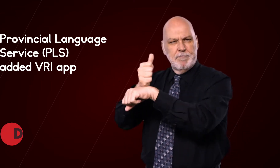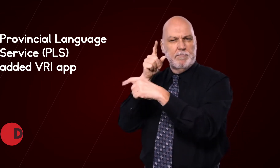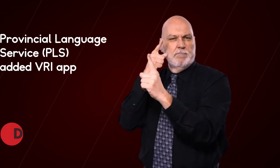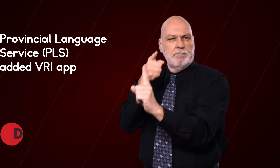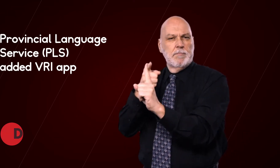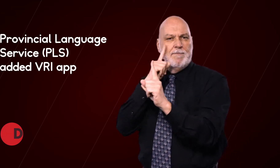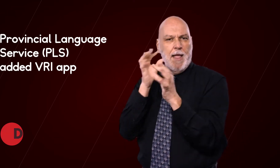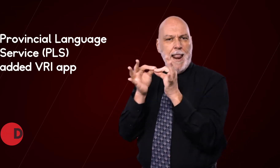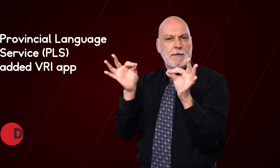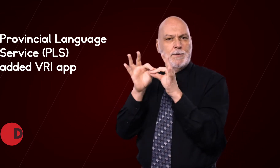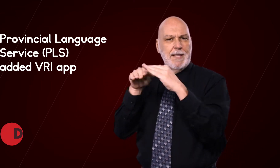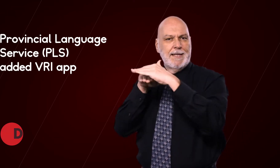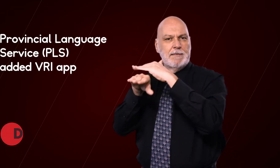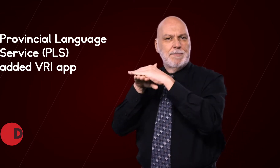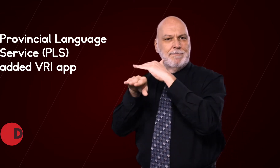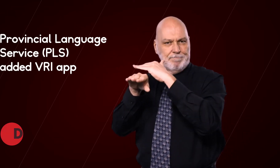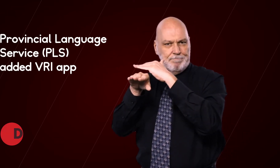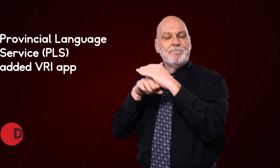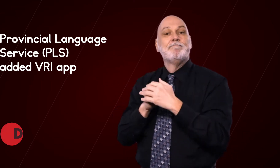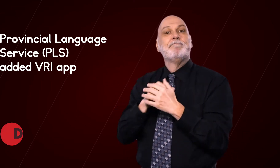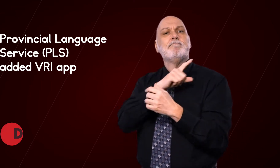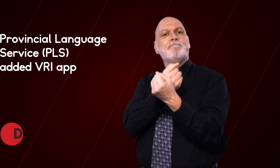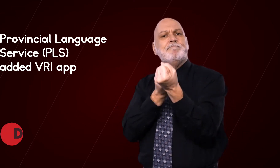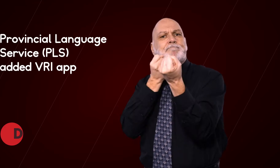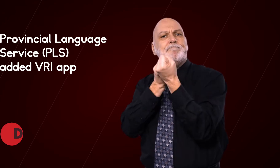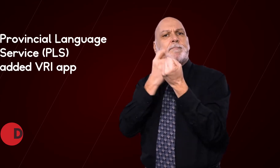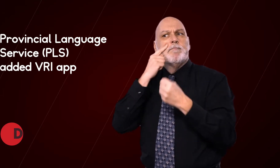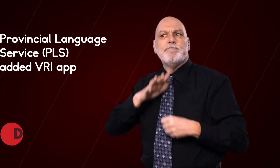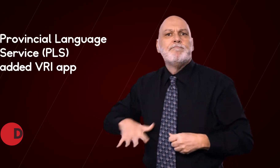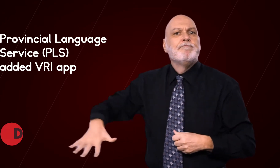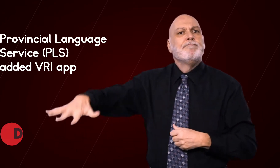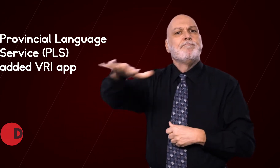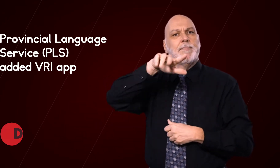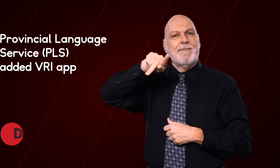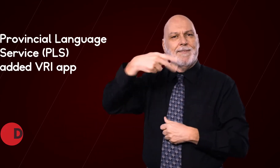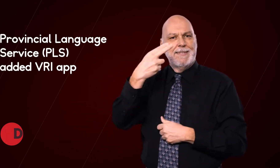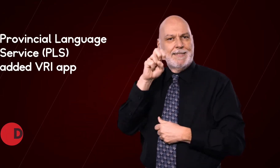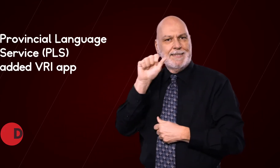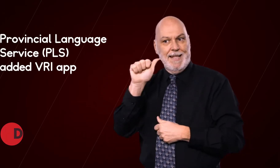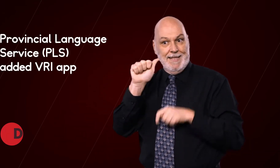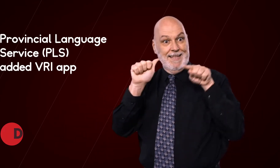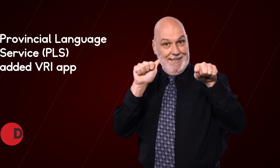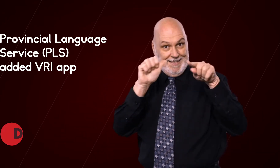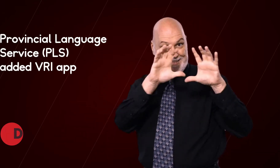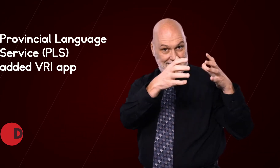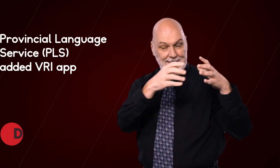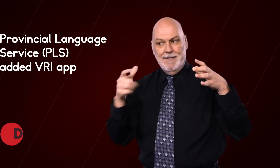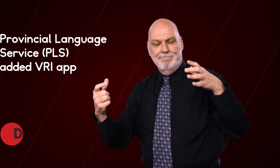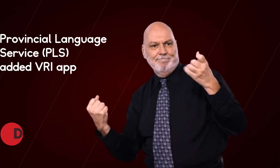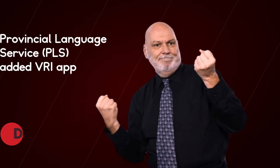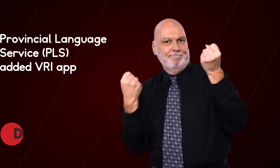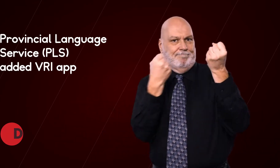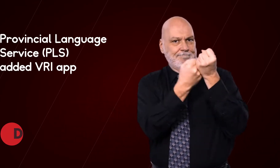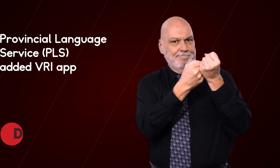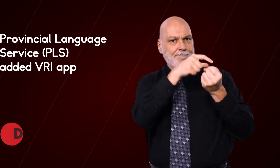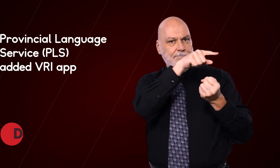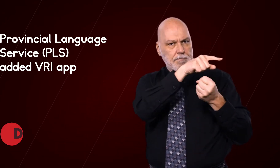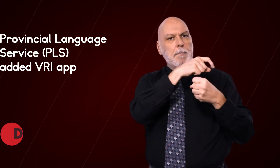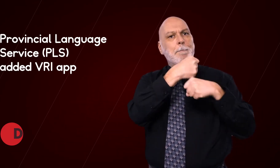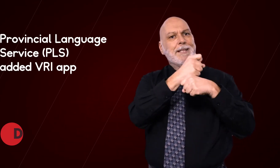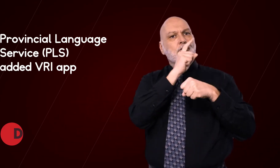all PHSA programs and health care organizations